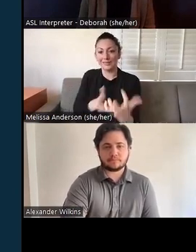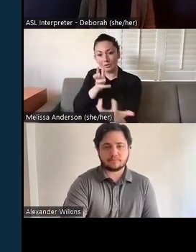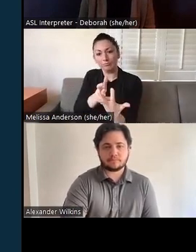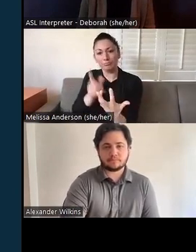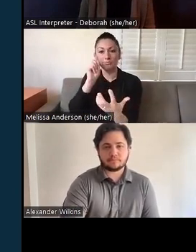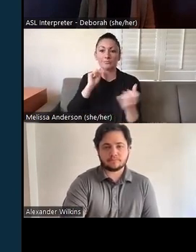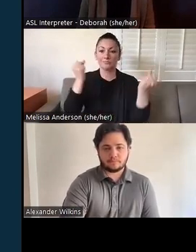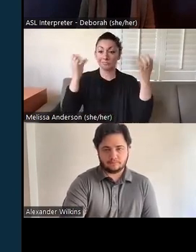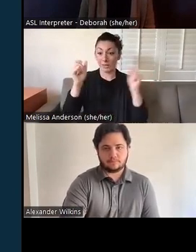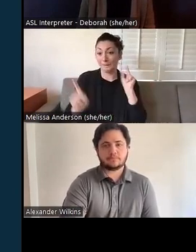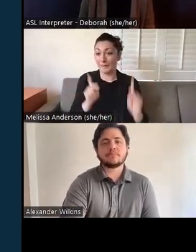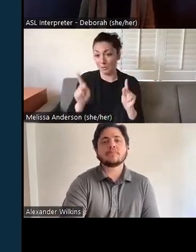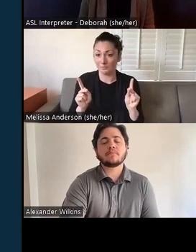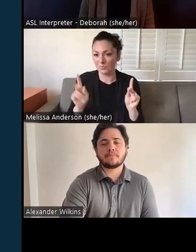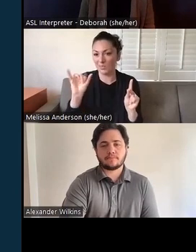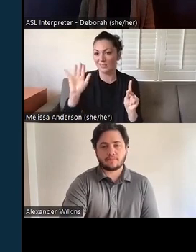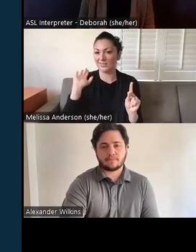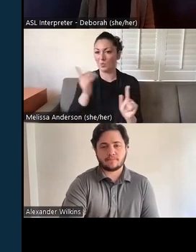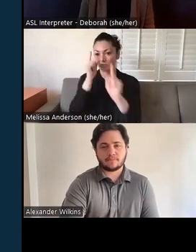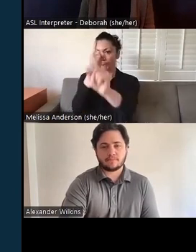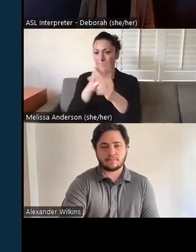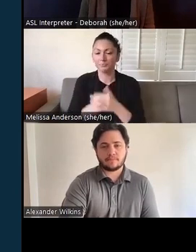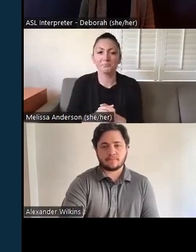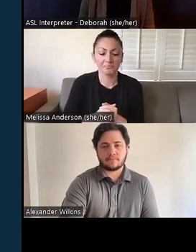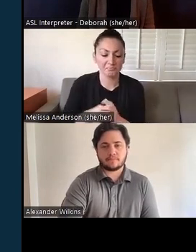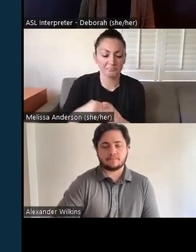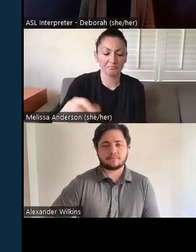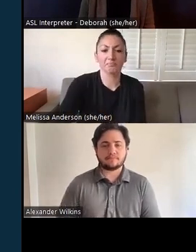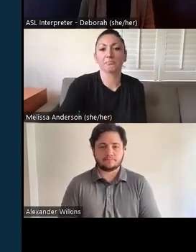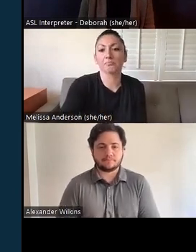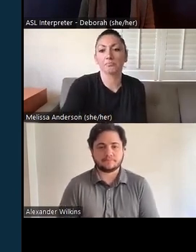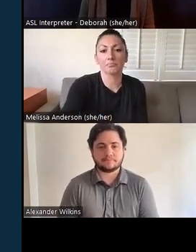addiction and mental health resources for the community in sign language that